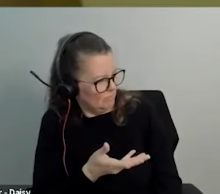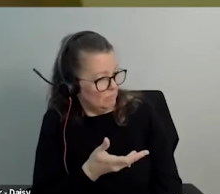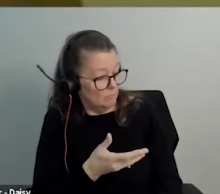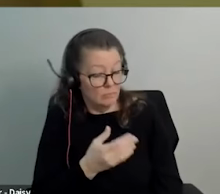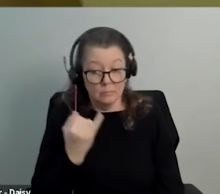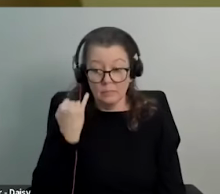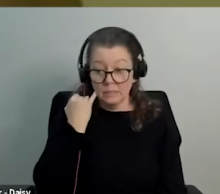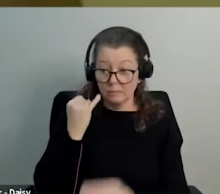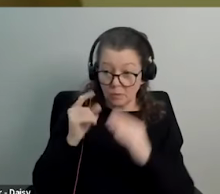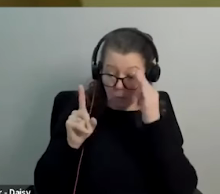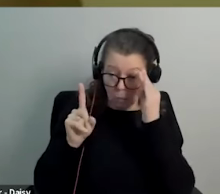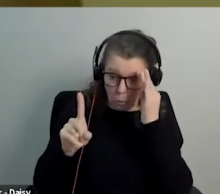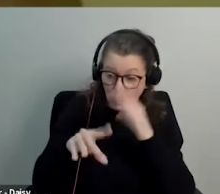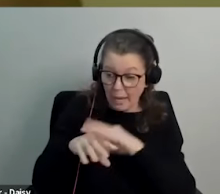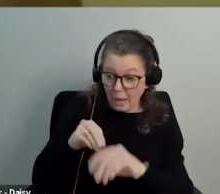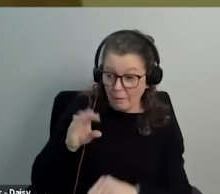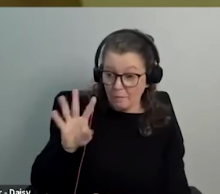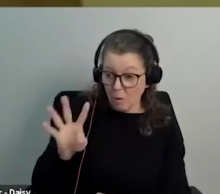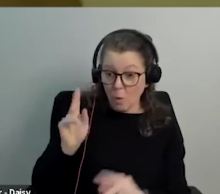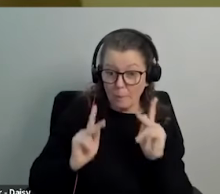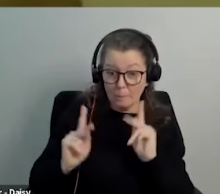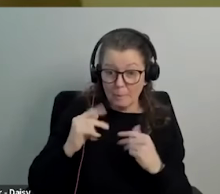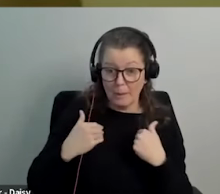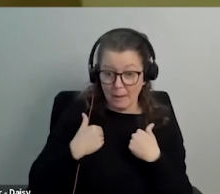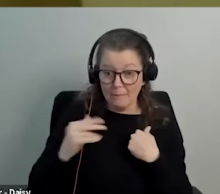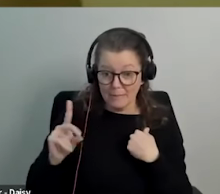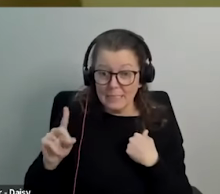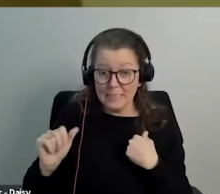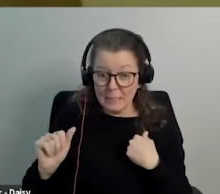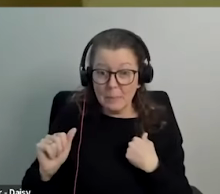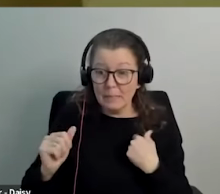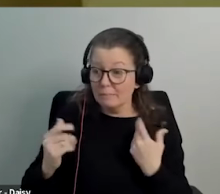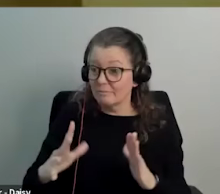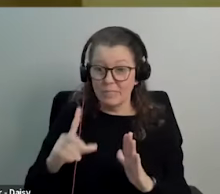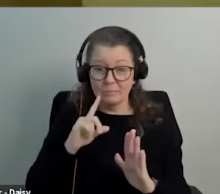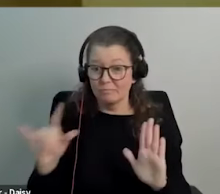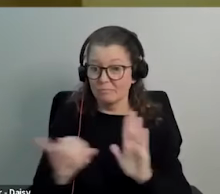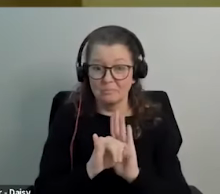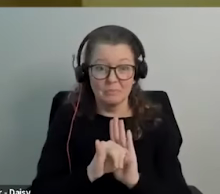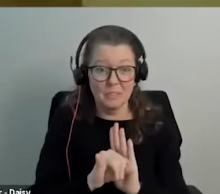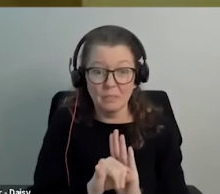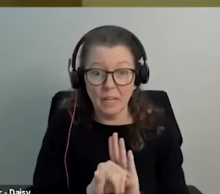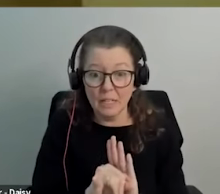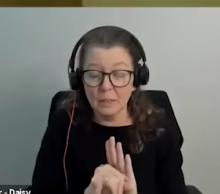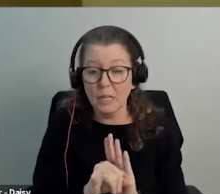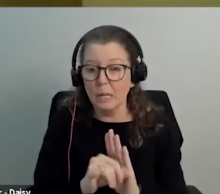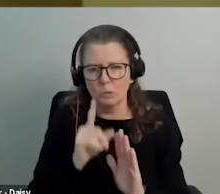in the United States have been deemed to have a disability, 'cause they identify and you know, we know that number is actually much higher,